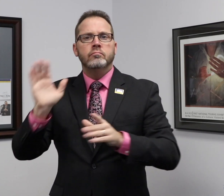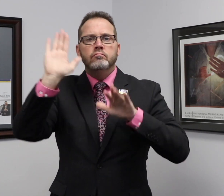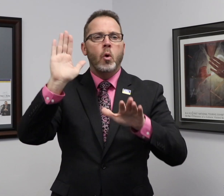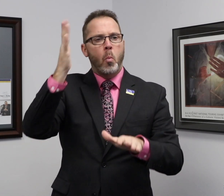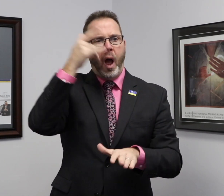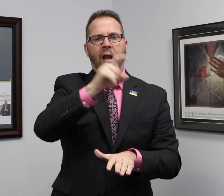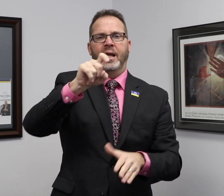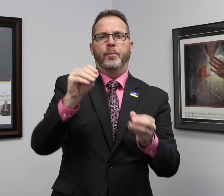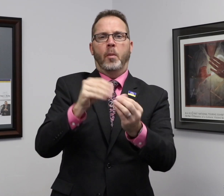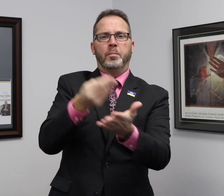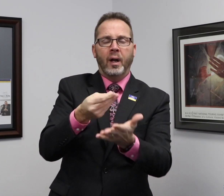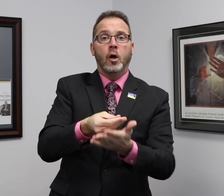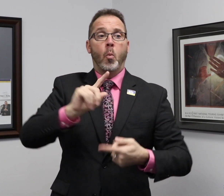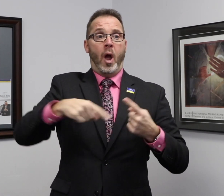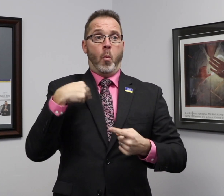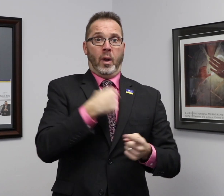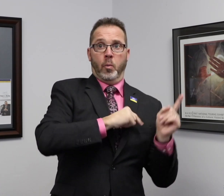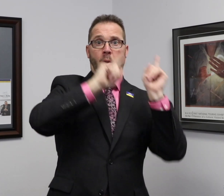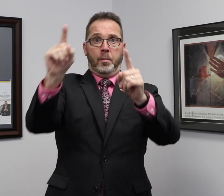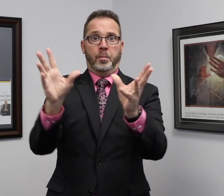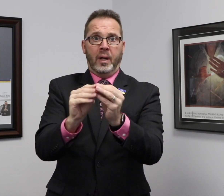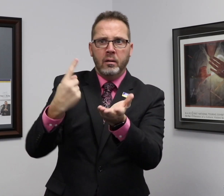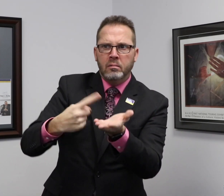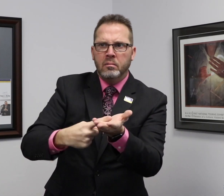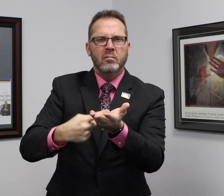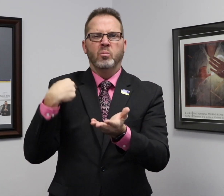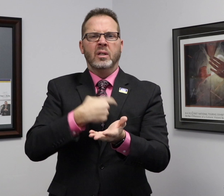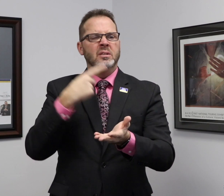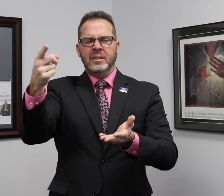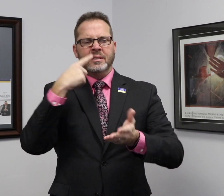budget appropriations committee views us. In these conversations they reassured us